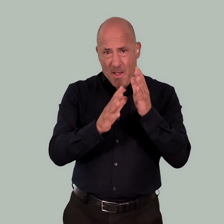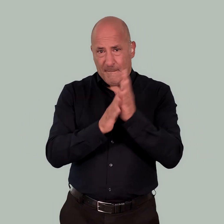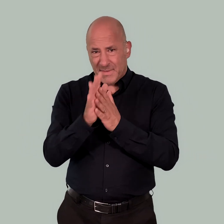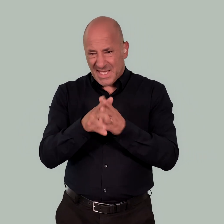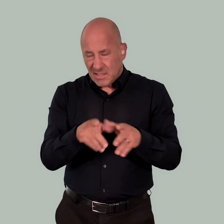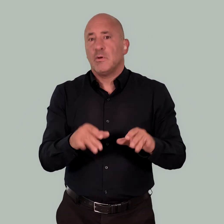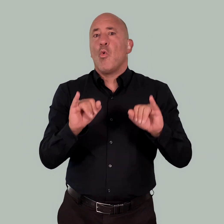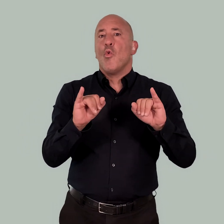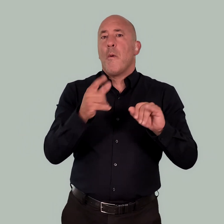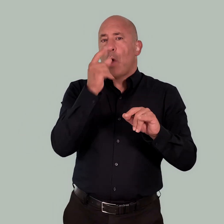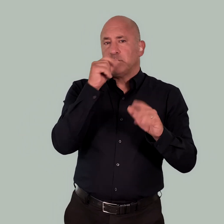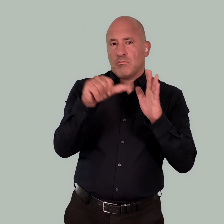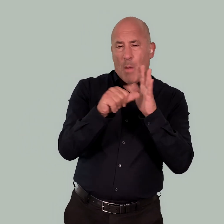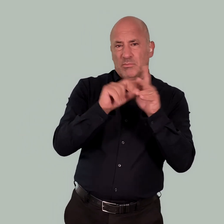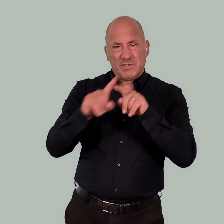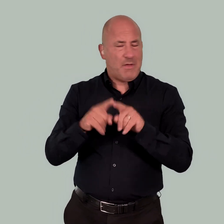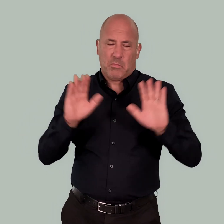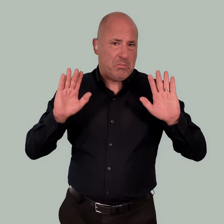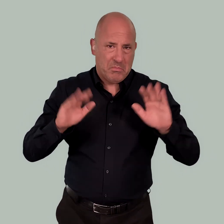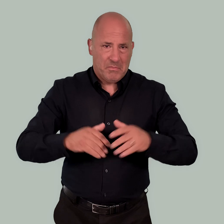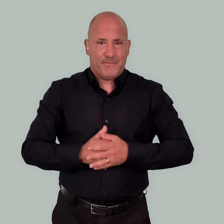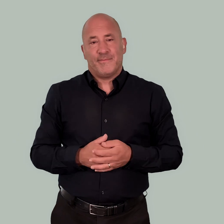However, such associations do not necessarily imply causality.